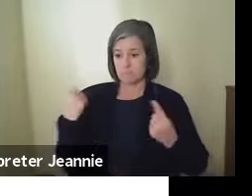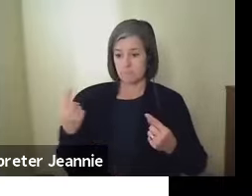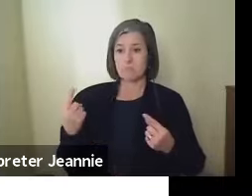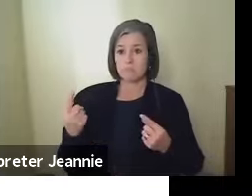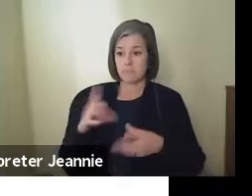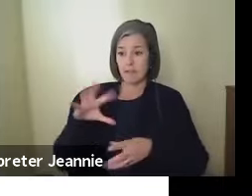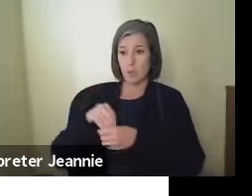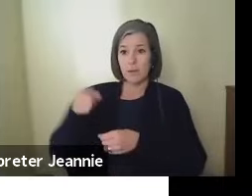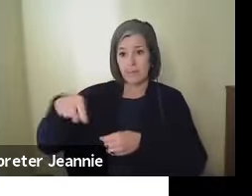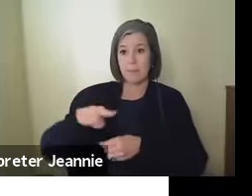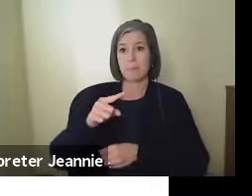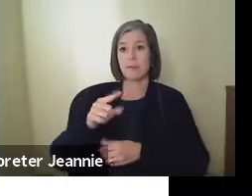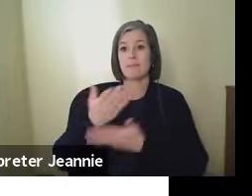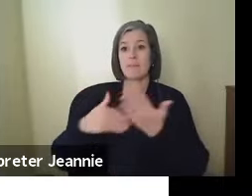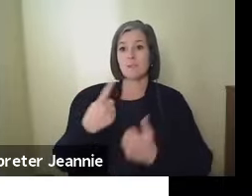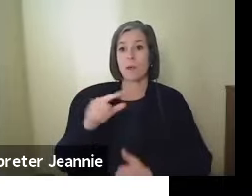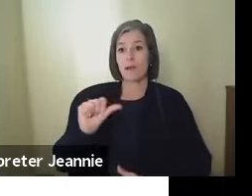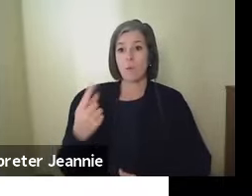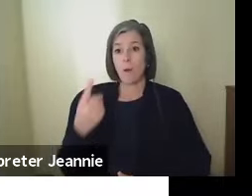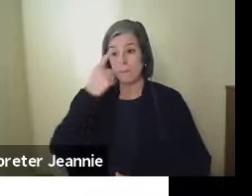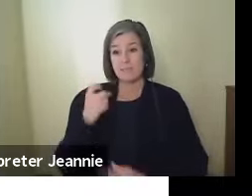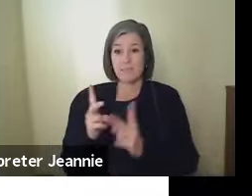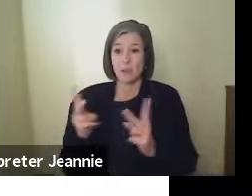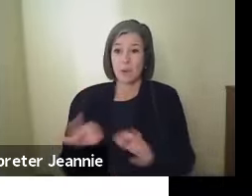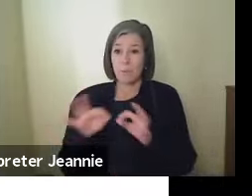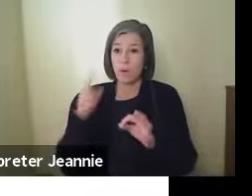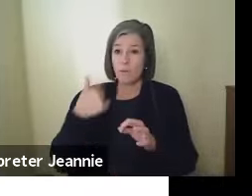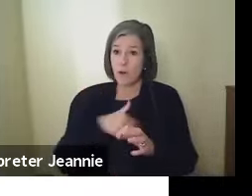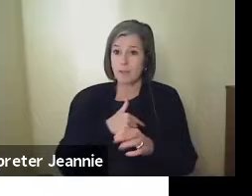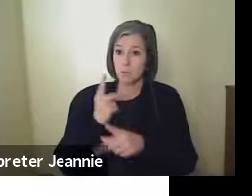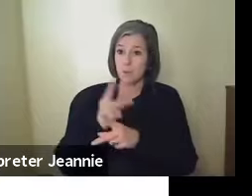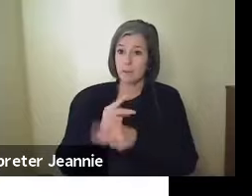in Phase 1A1 because it's very important for us to be able to maintain our work force through this.